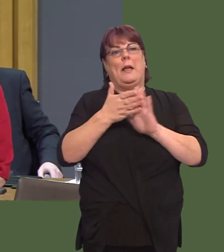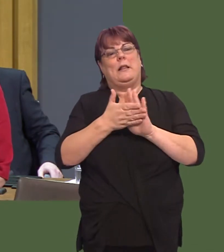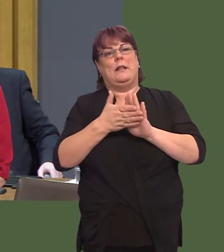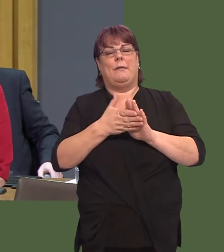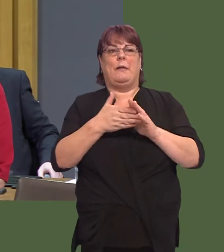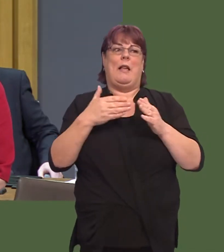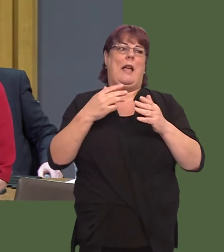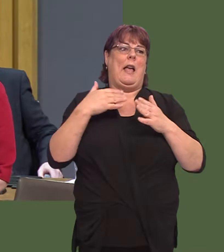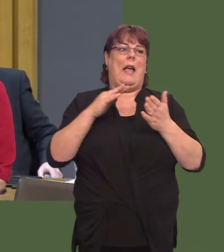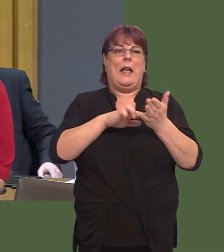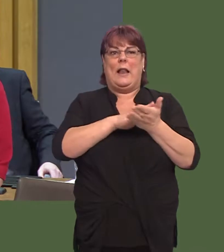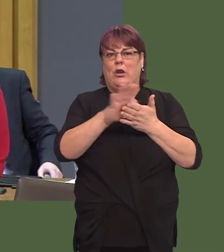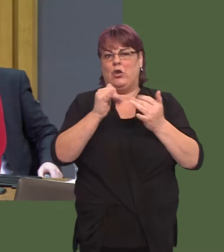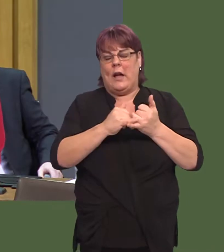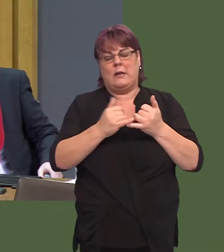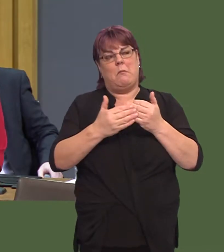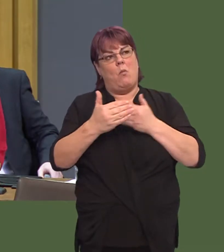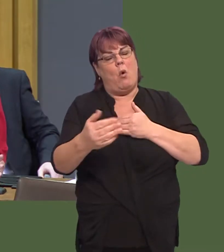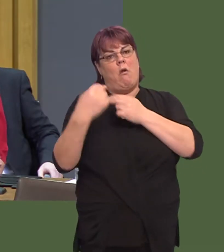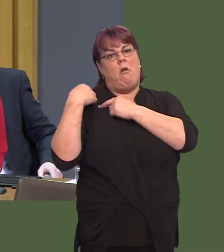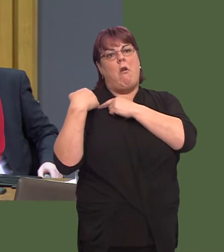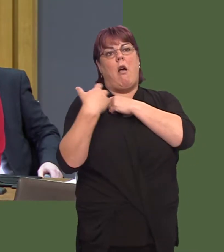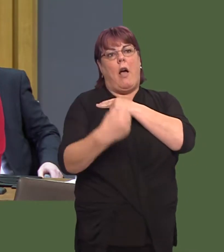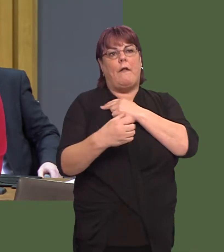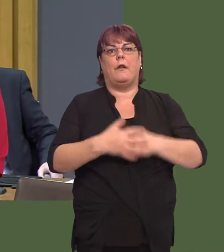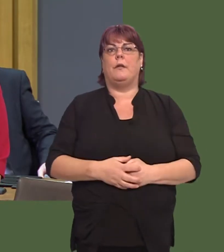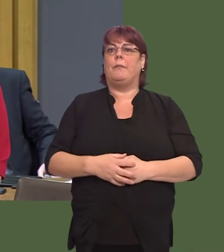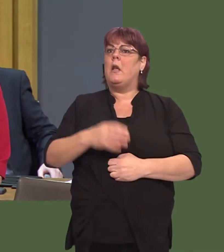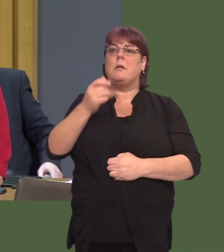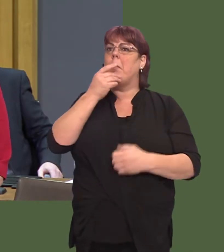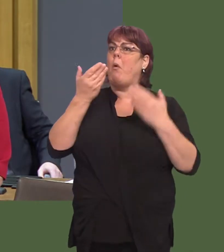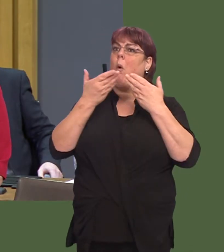And, anecdotally, we all know that some people are openly using drugs in public places, on